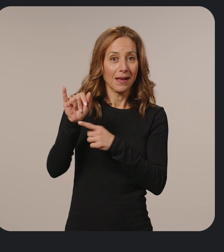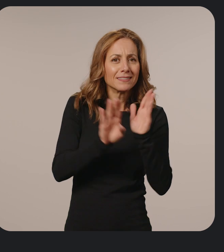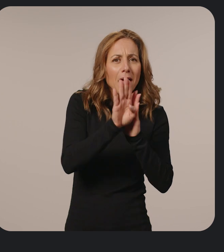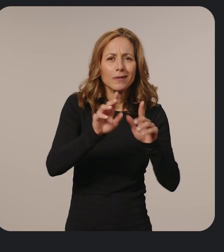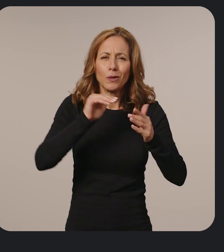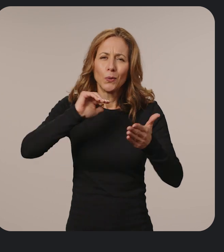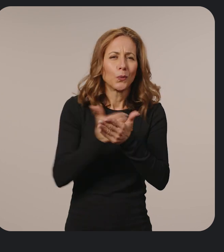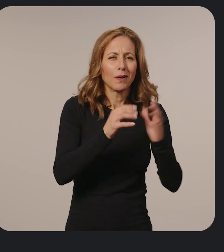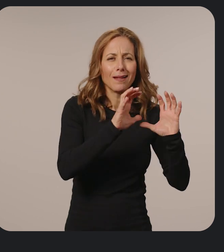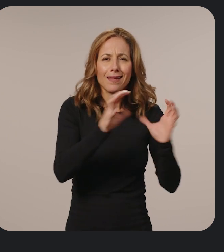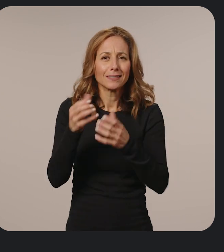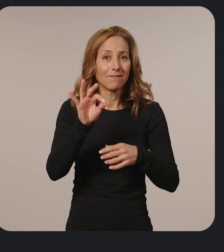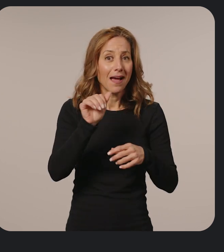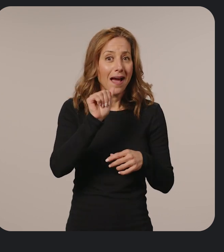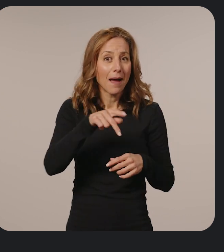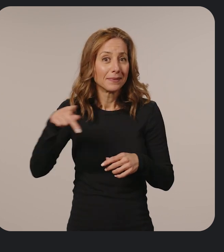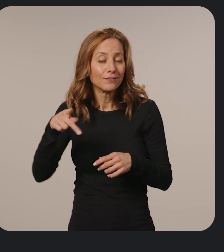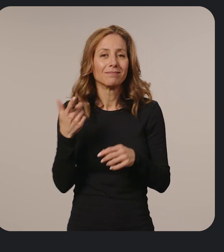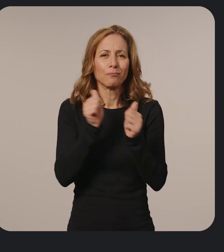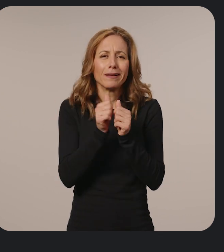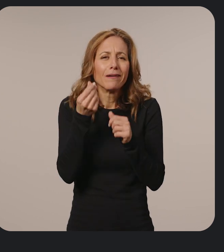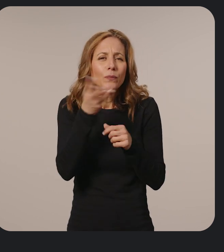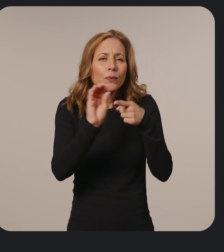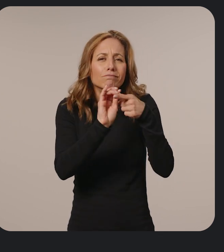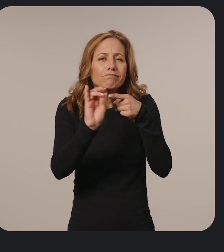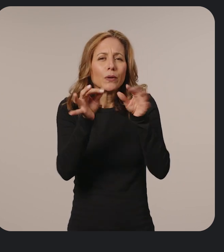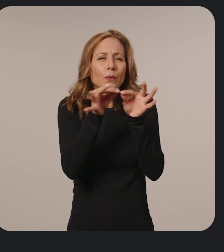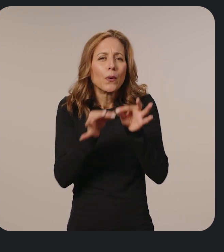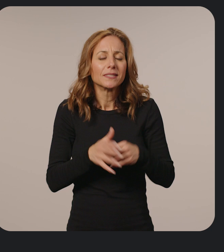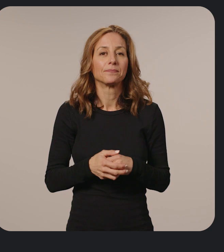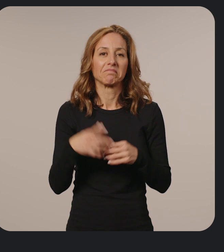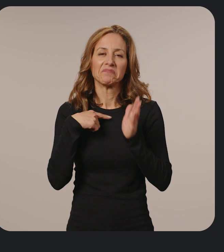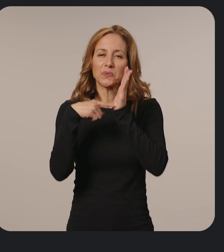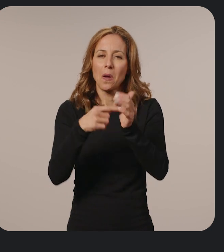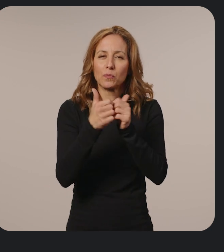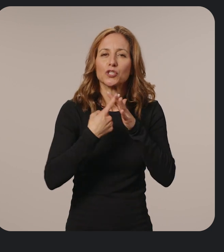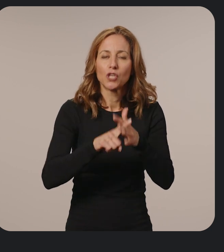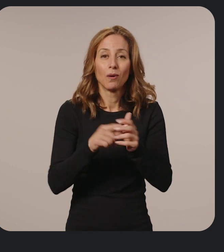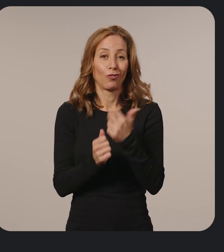with just a few lines of code. I'll show you how to get started with three cool examples. First, you'll use the API to help you